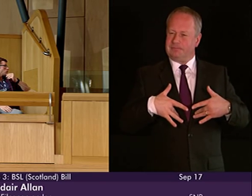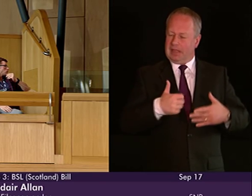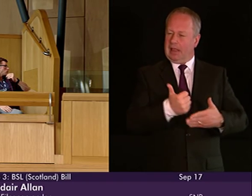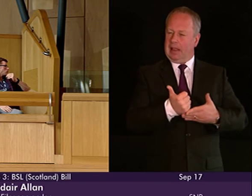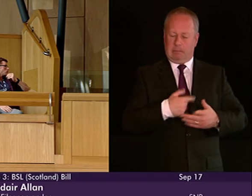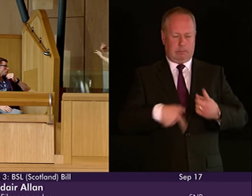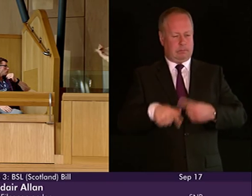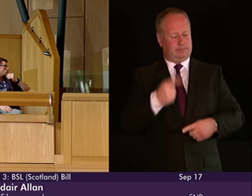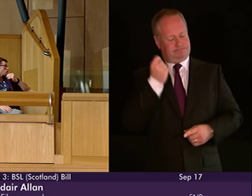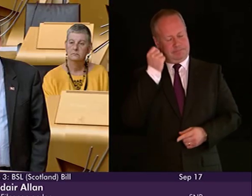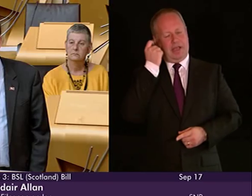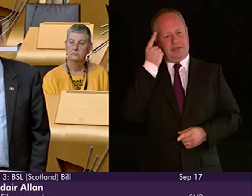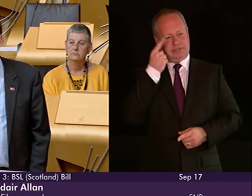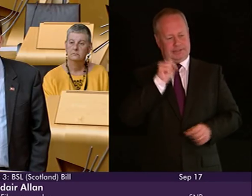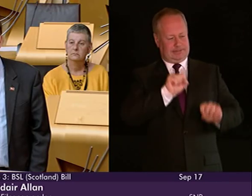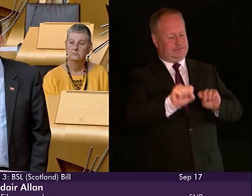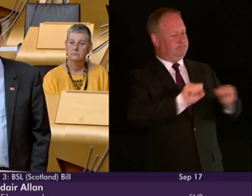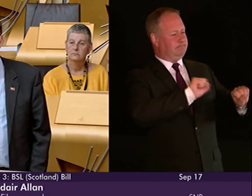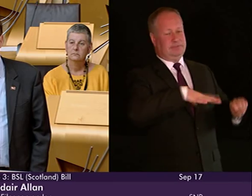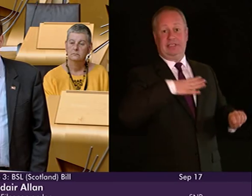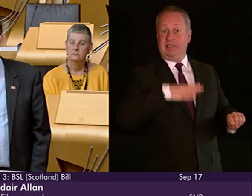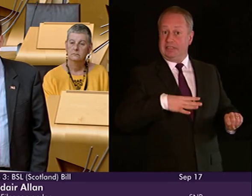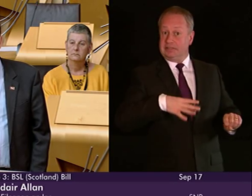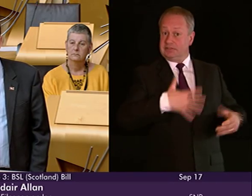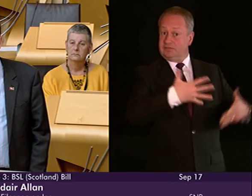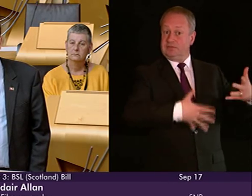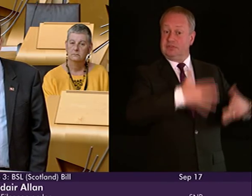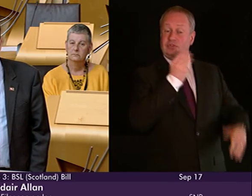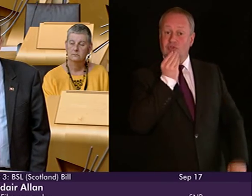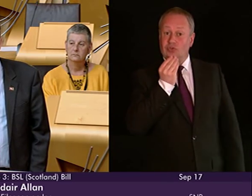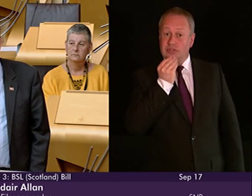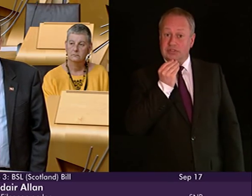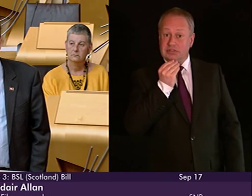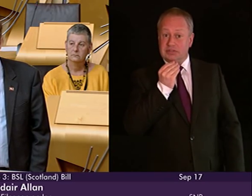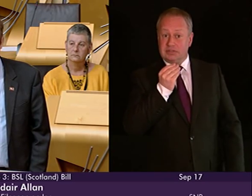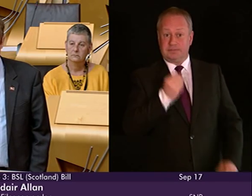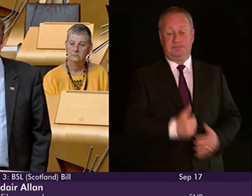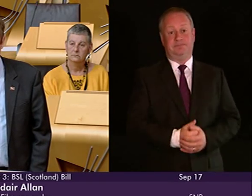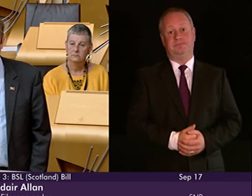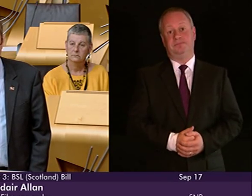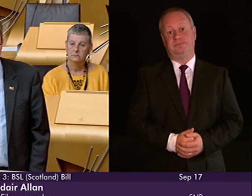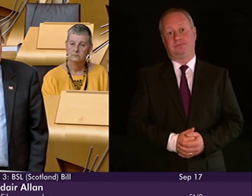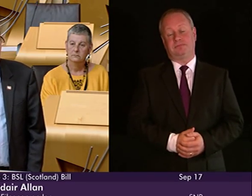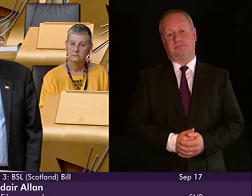understanding of the needs of BSL users, including what BSL users need from us.